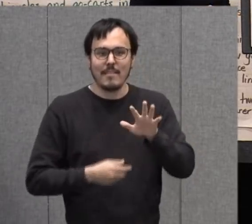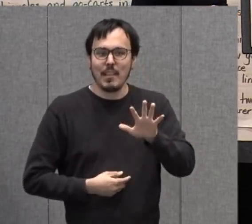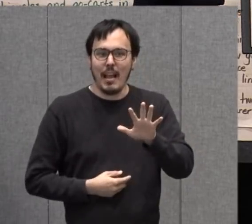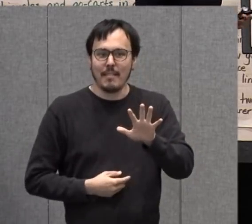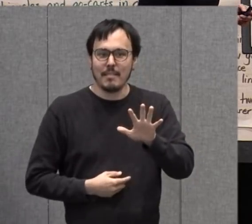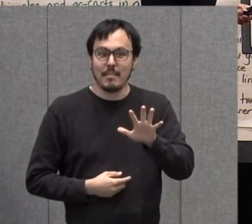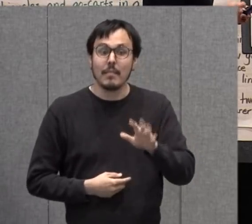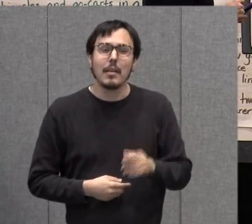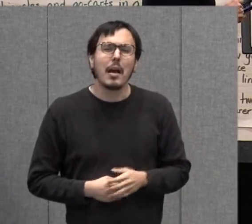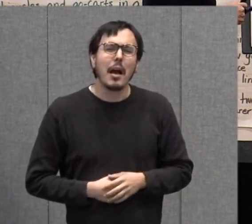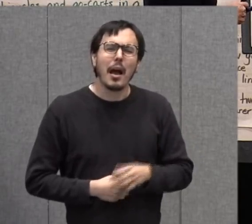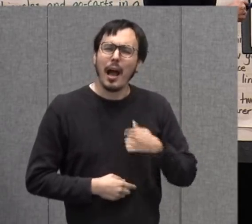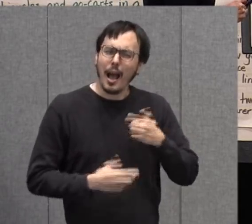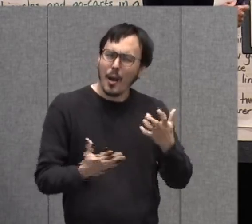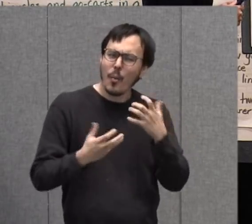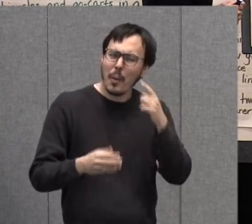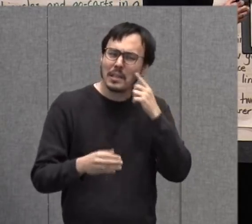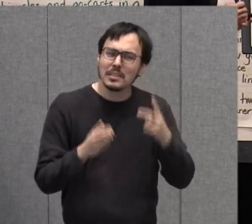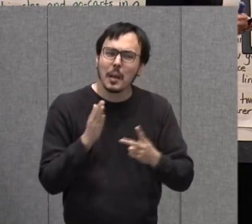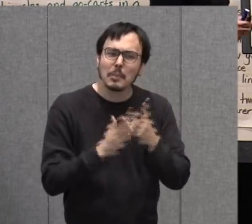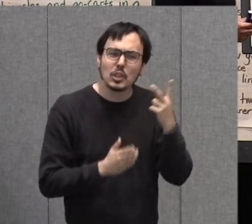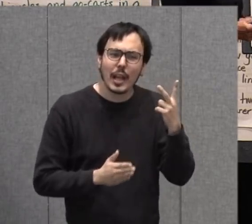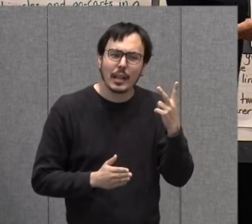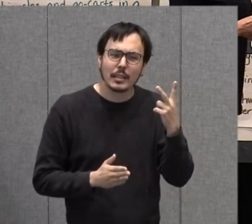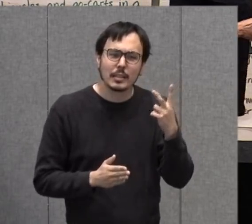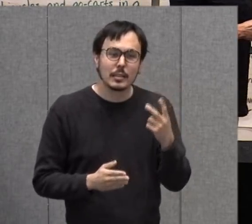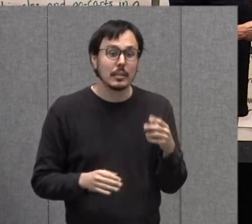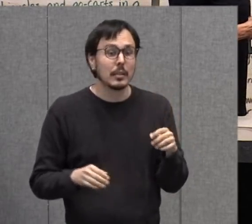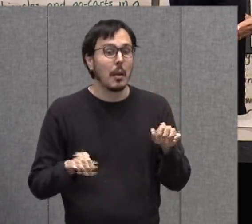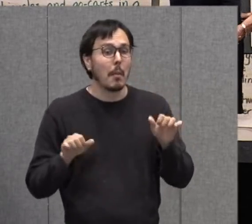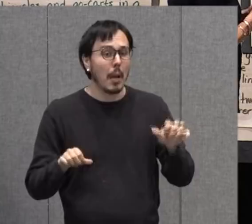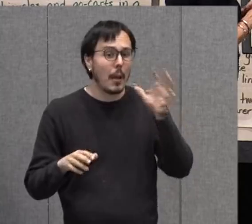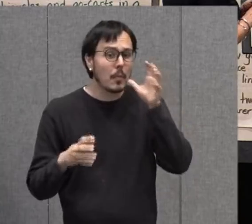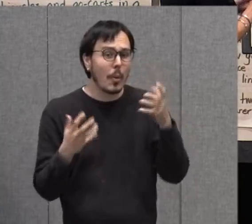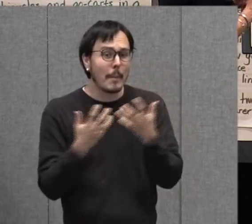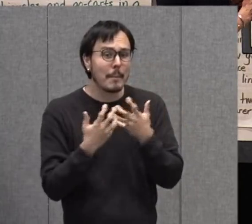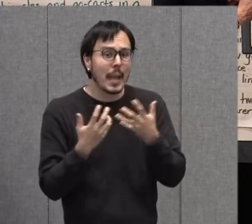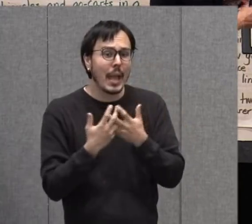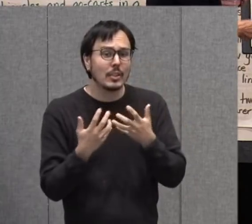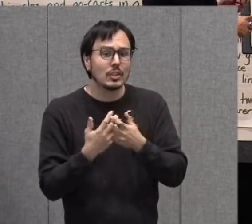I want to check it a different way. And it also might match a the way of thinking about this.